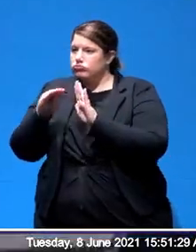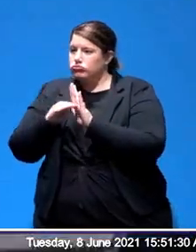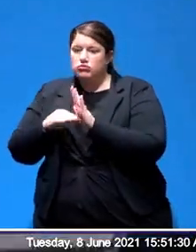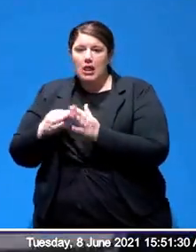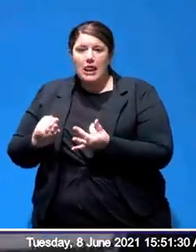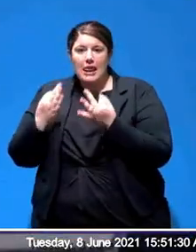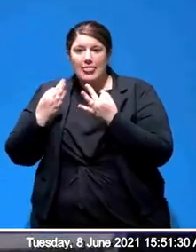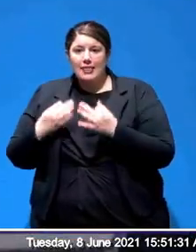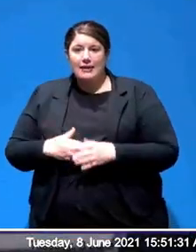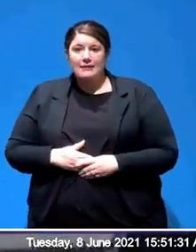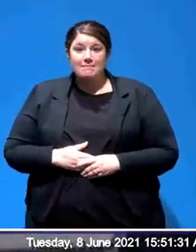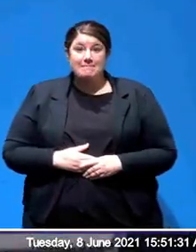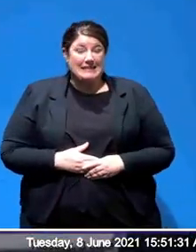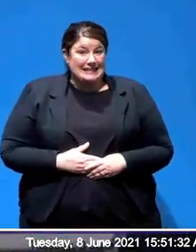I actually can't answer that question.